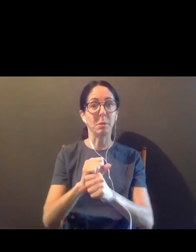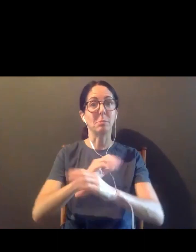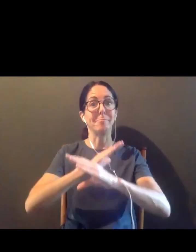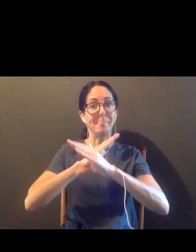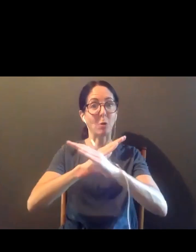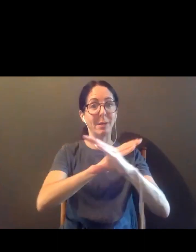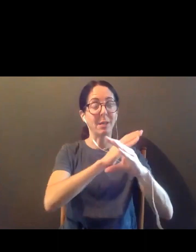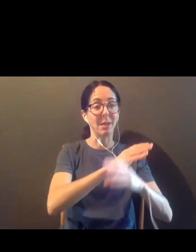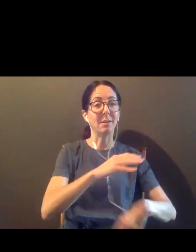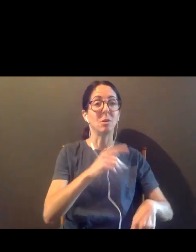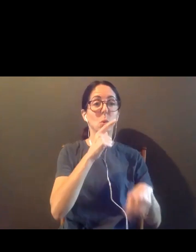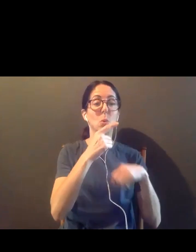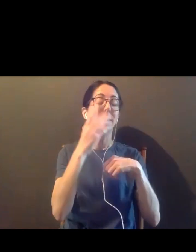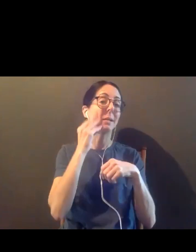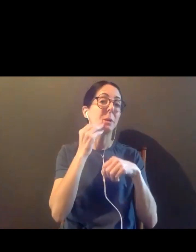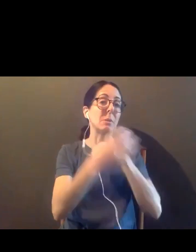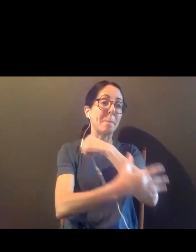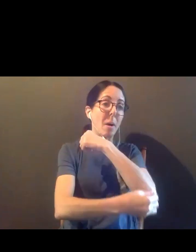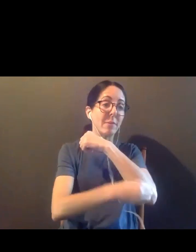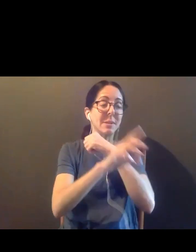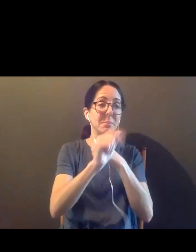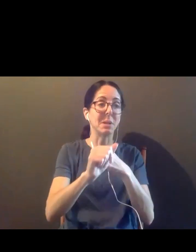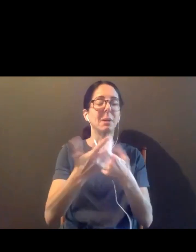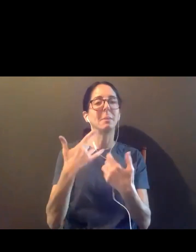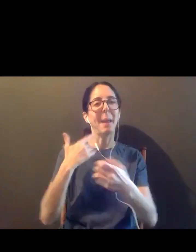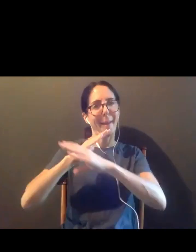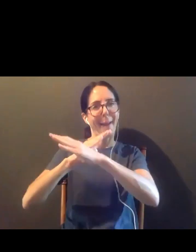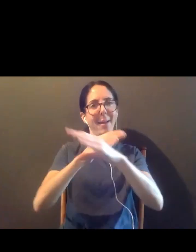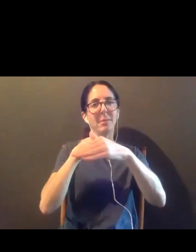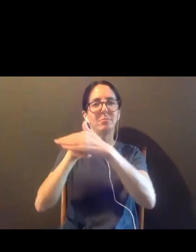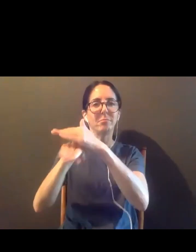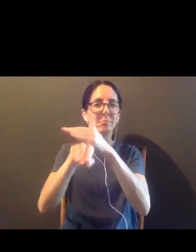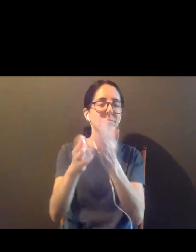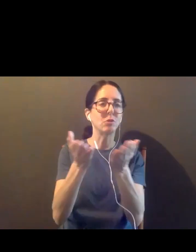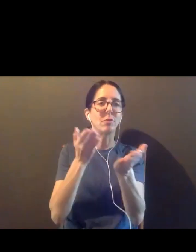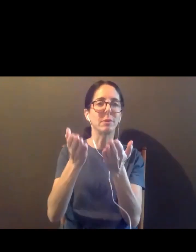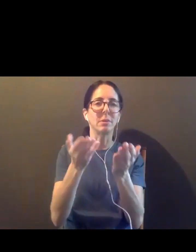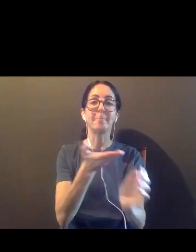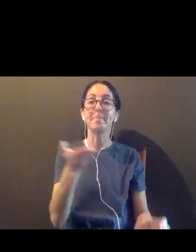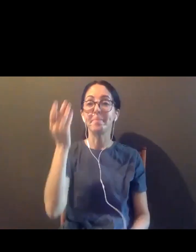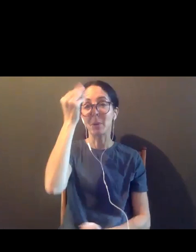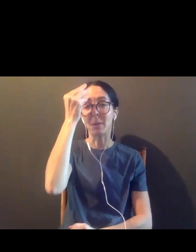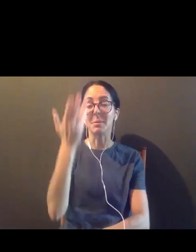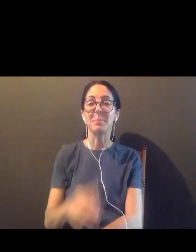experienced poverty and disablement. What are our thoughts? DR.